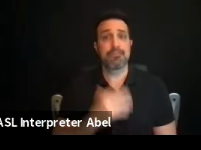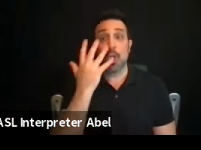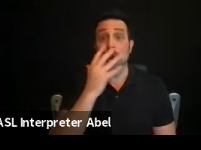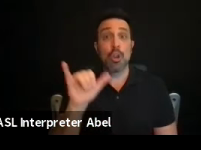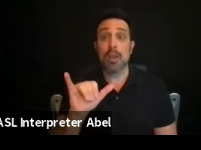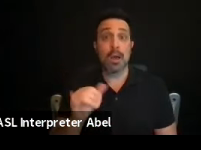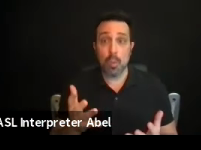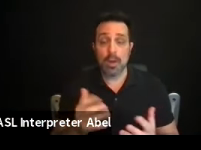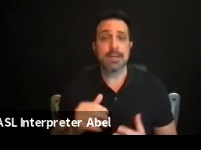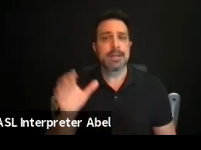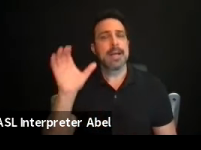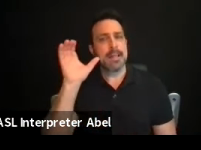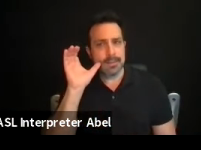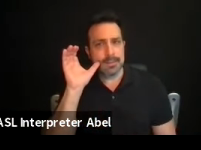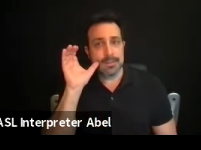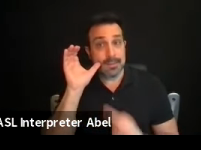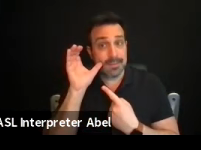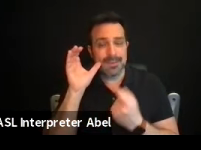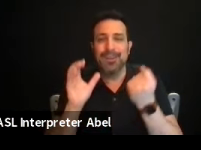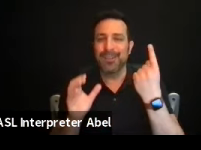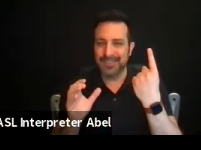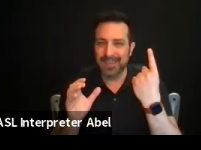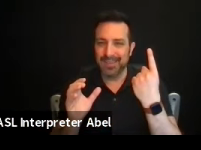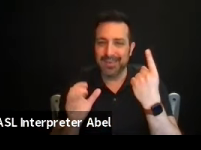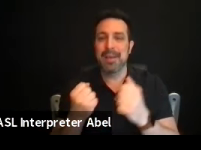aspects of community work by centering black, indigenous and